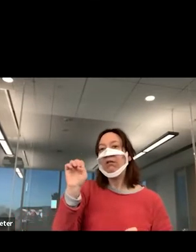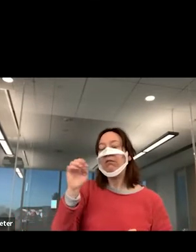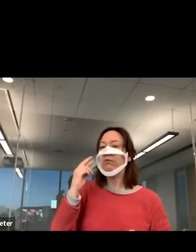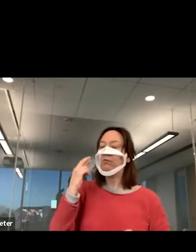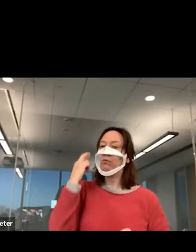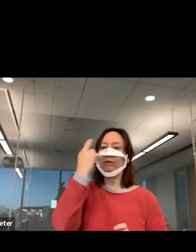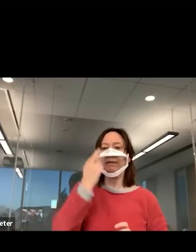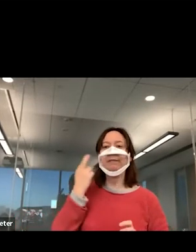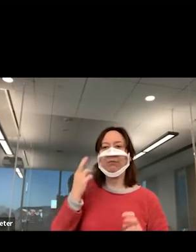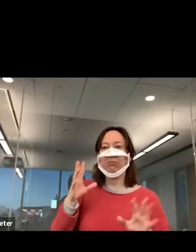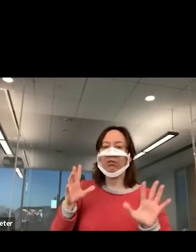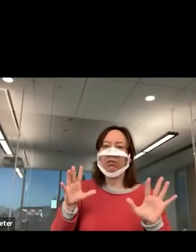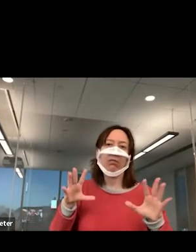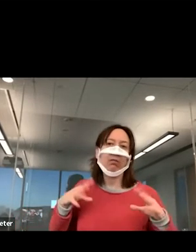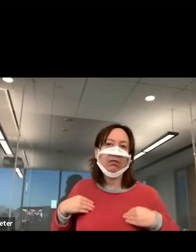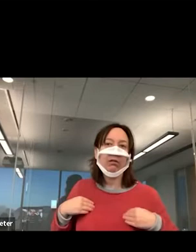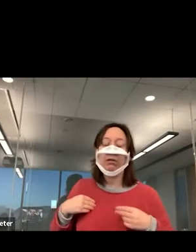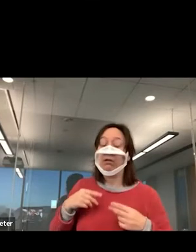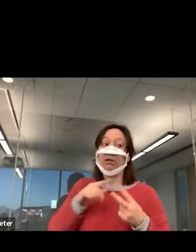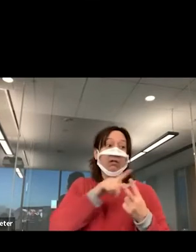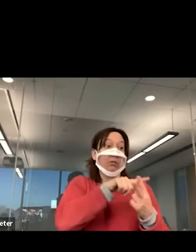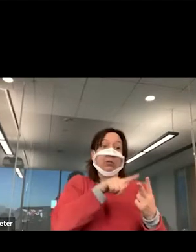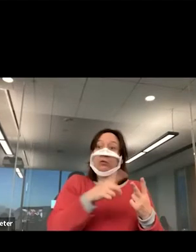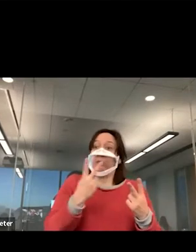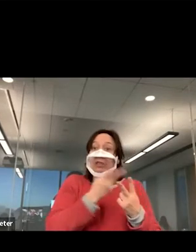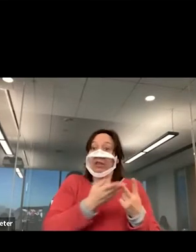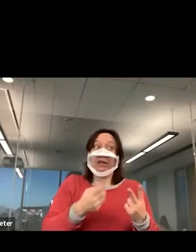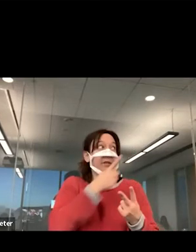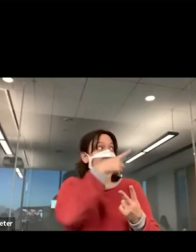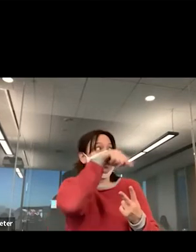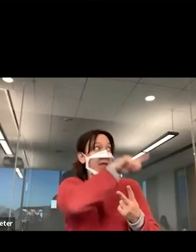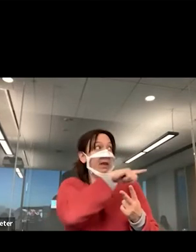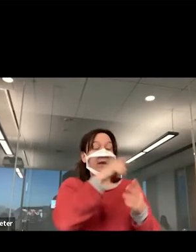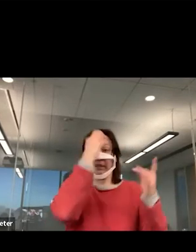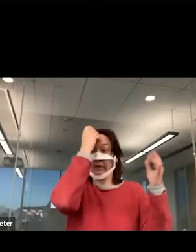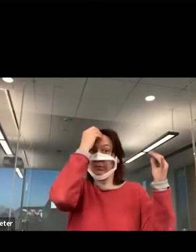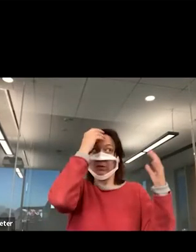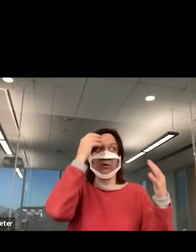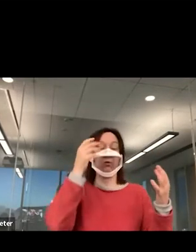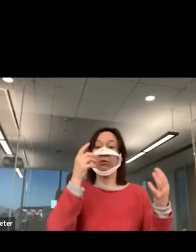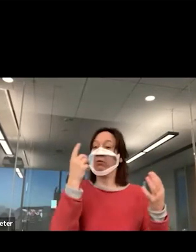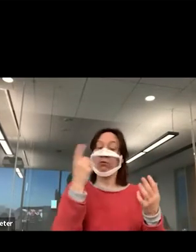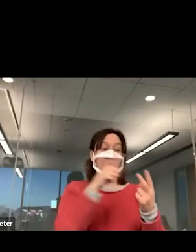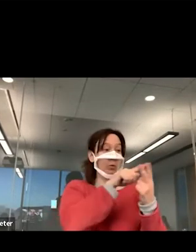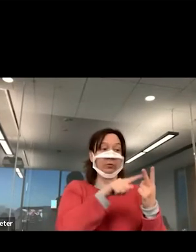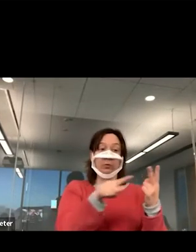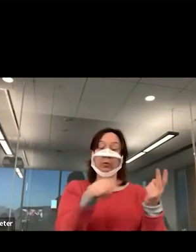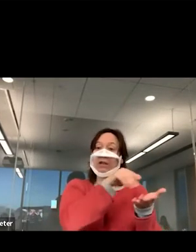they have to really think about and that's what they have to document and so when it's taken